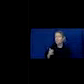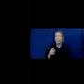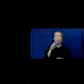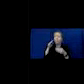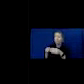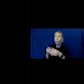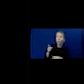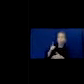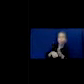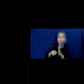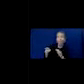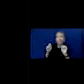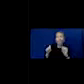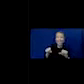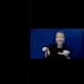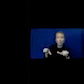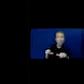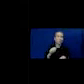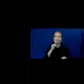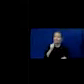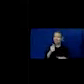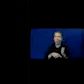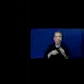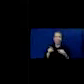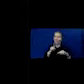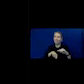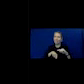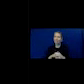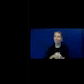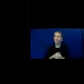The next part of the definition is, the business needs of the employer.